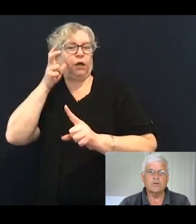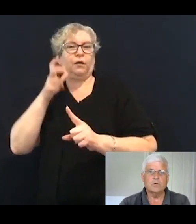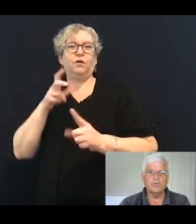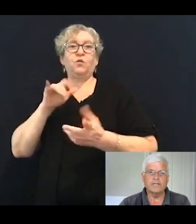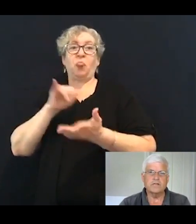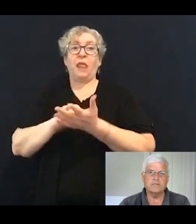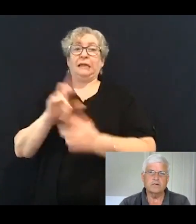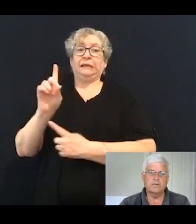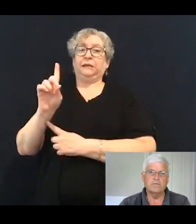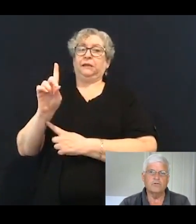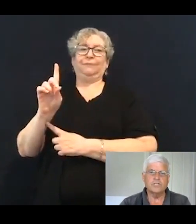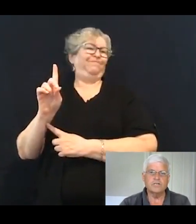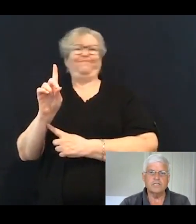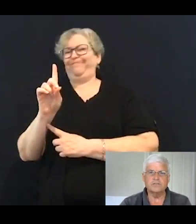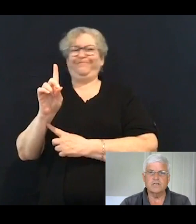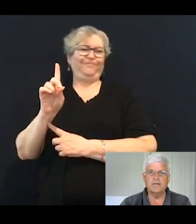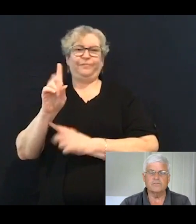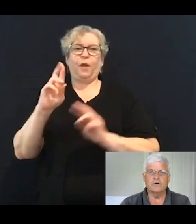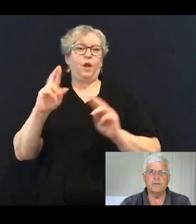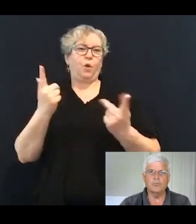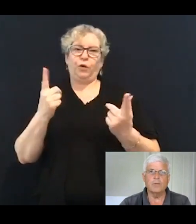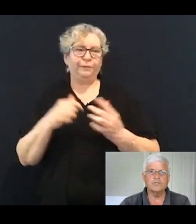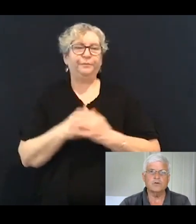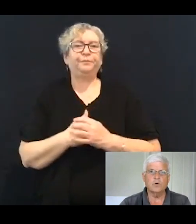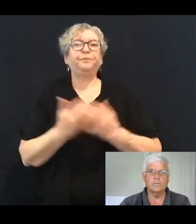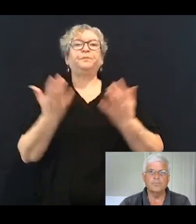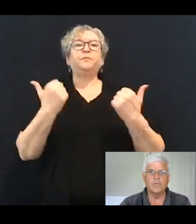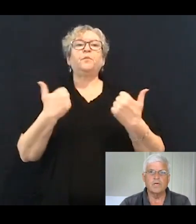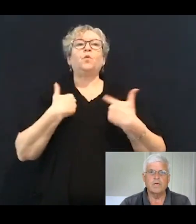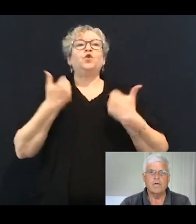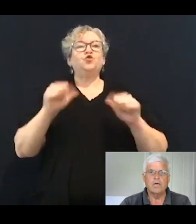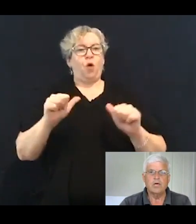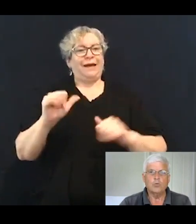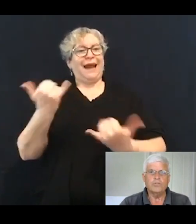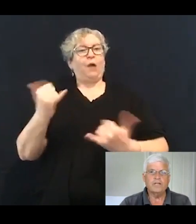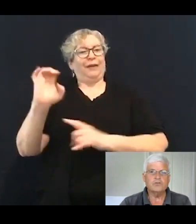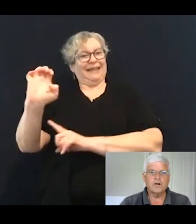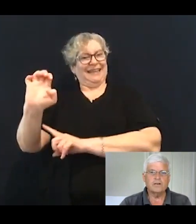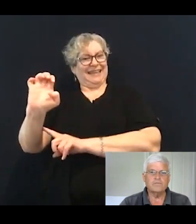Version D is not a very promising one. We then tried version E. And we're